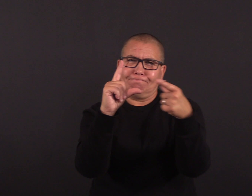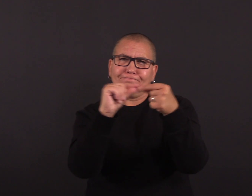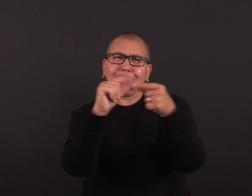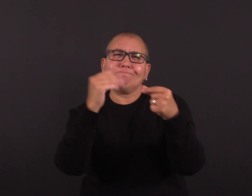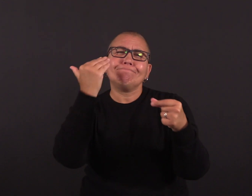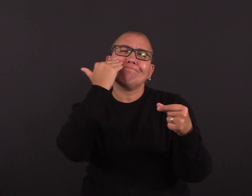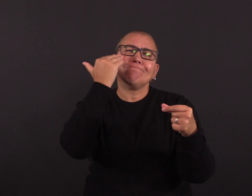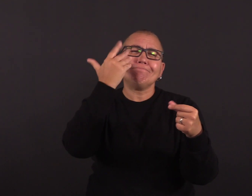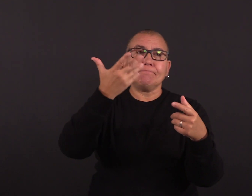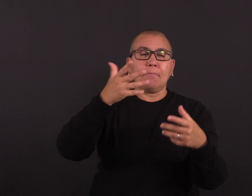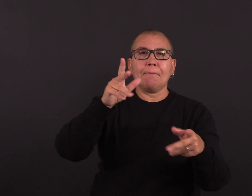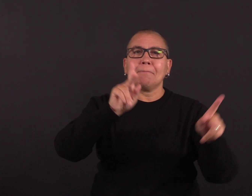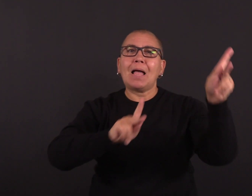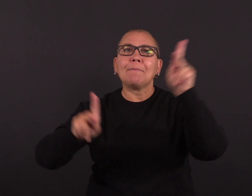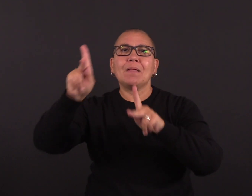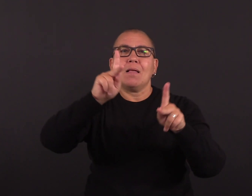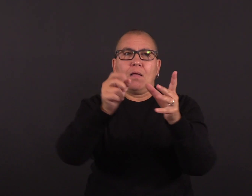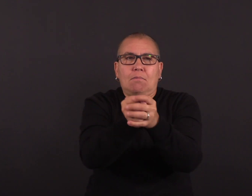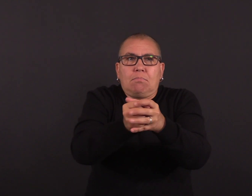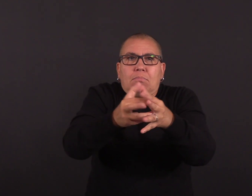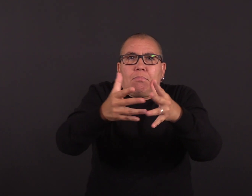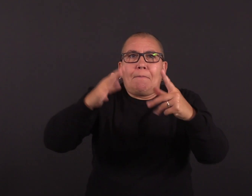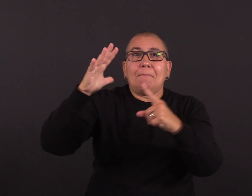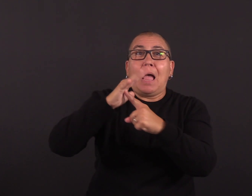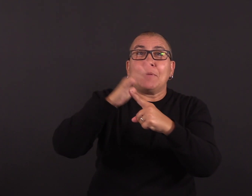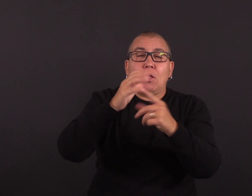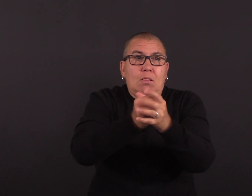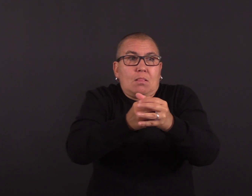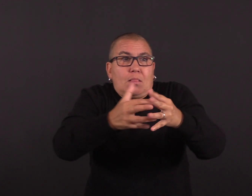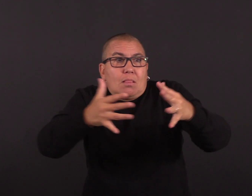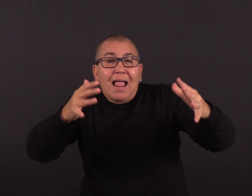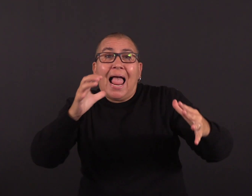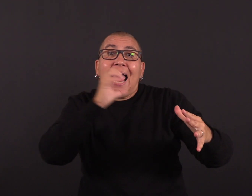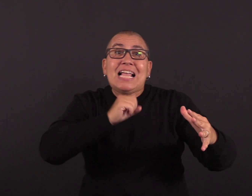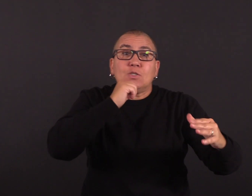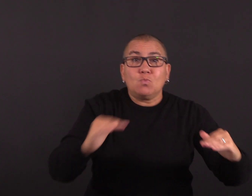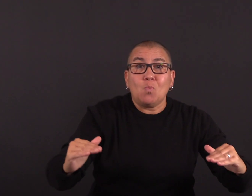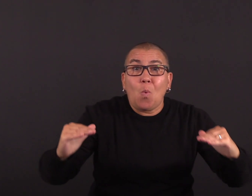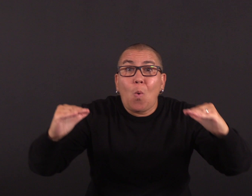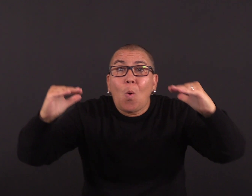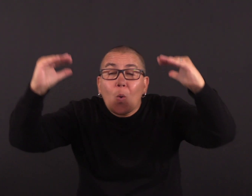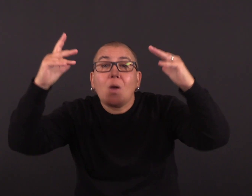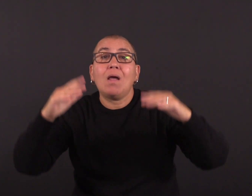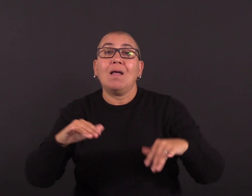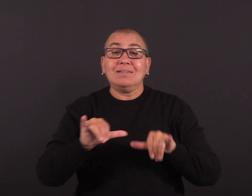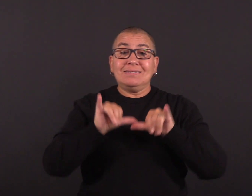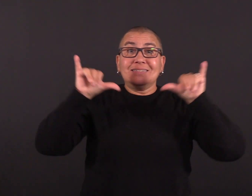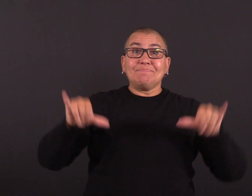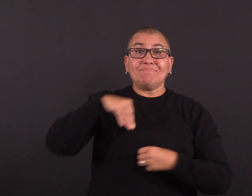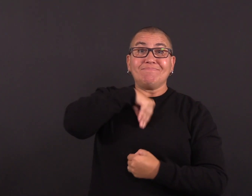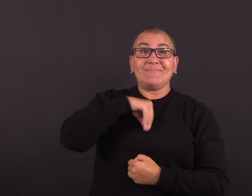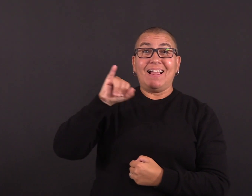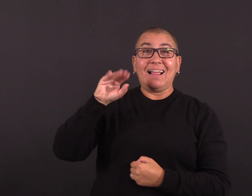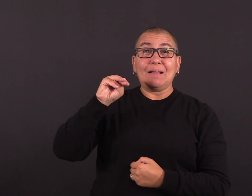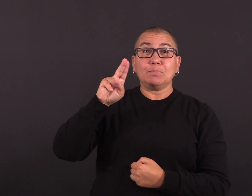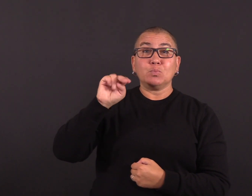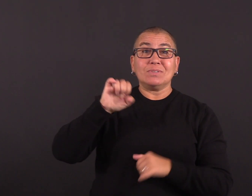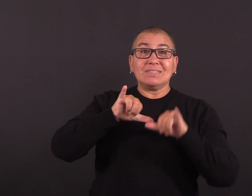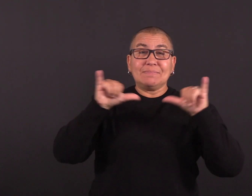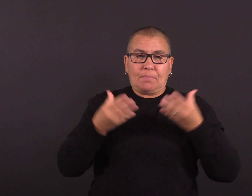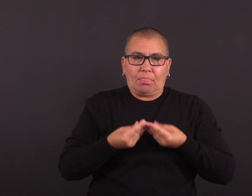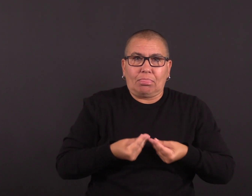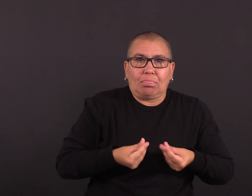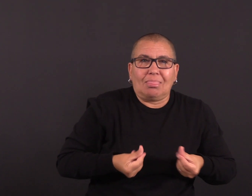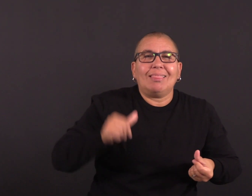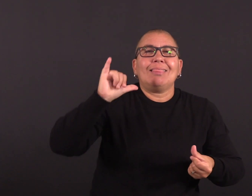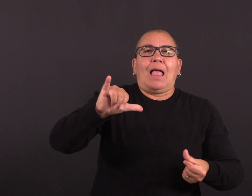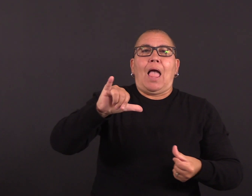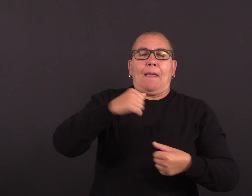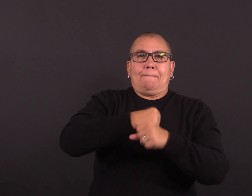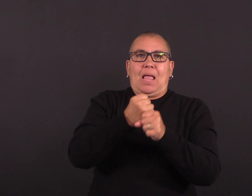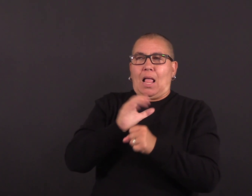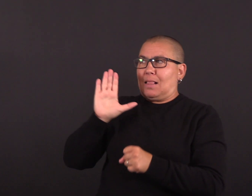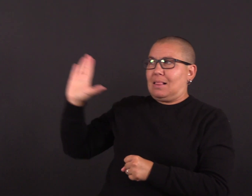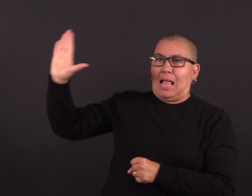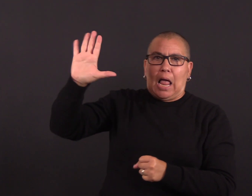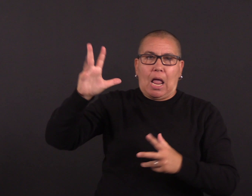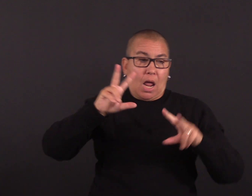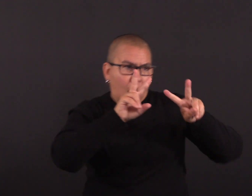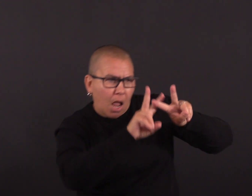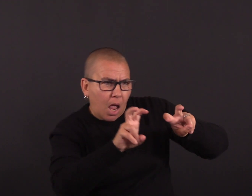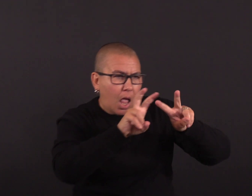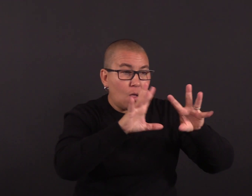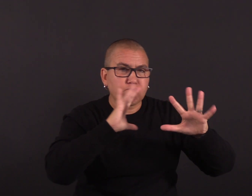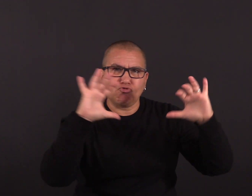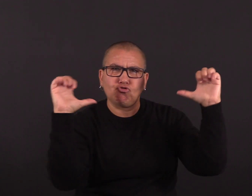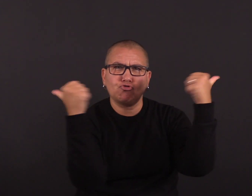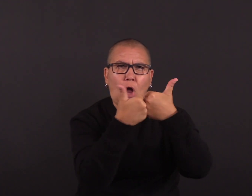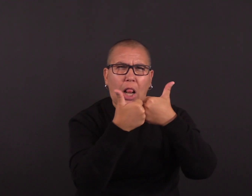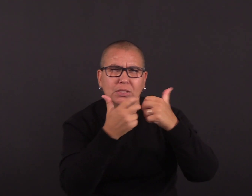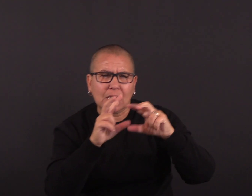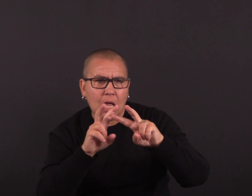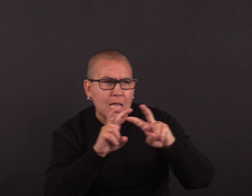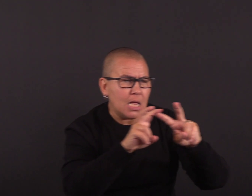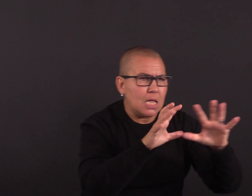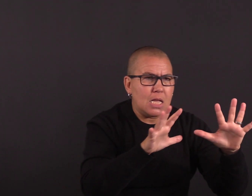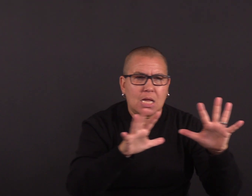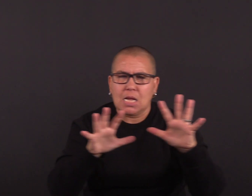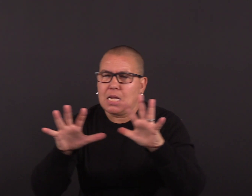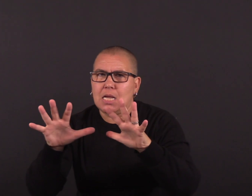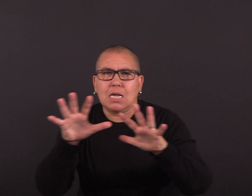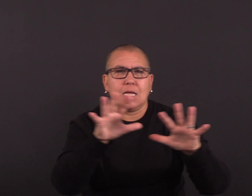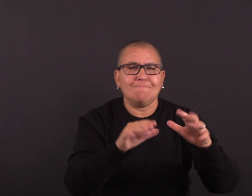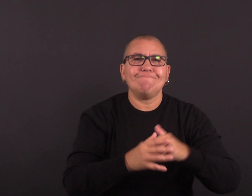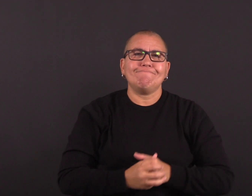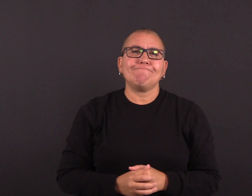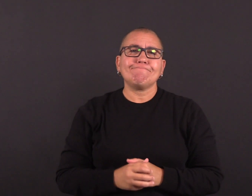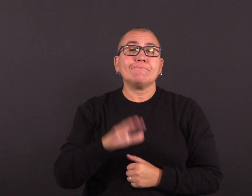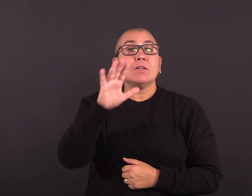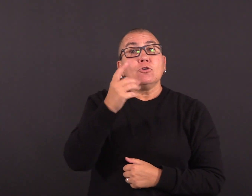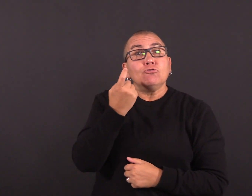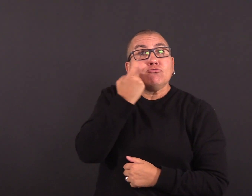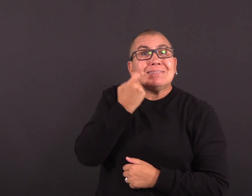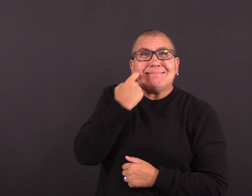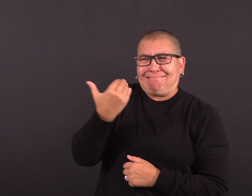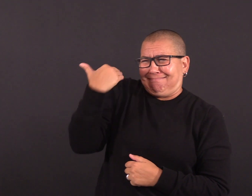new variants, compared to their close Omicron variant relatives from earlier in the pandemic.